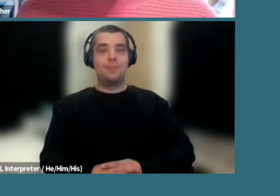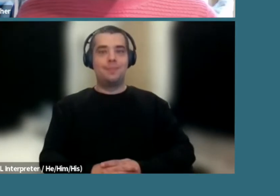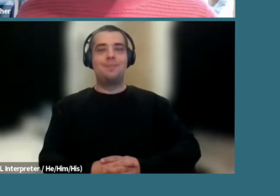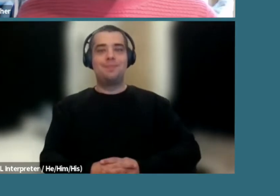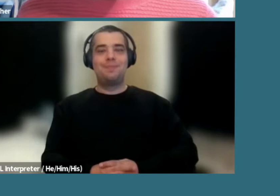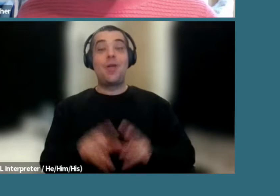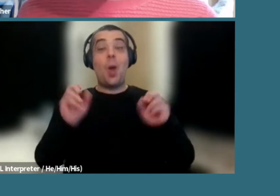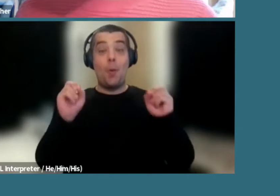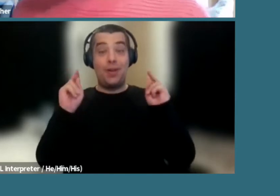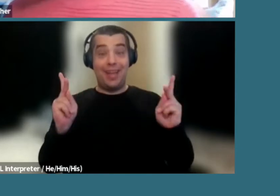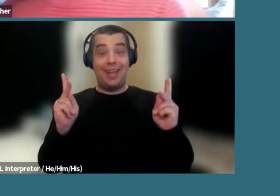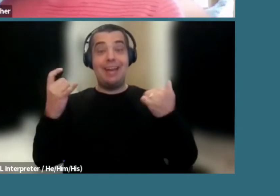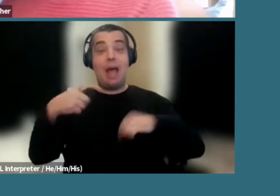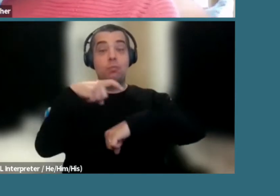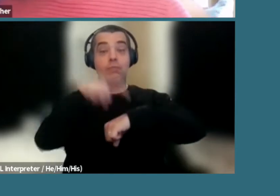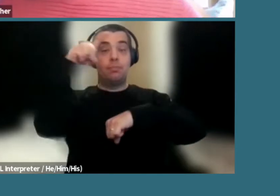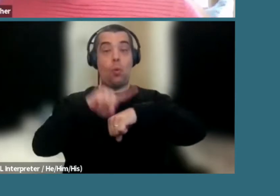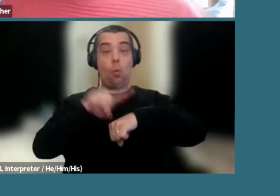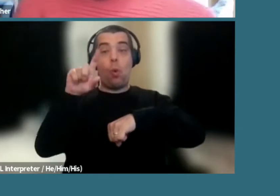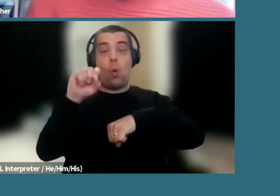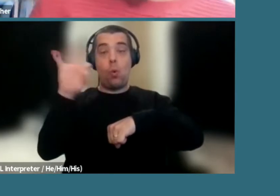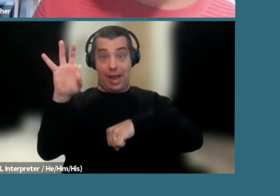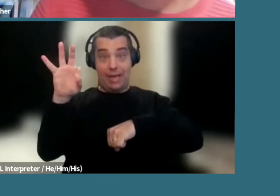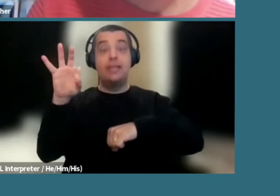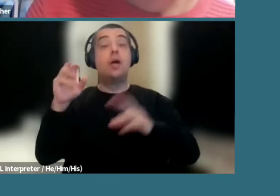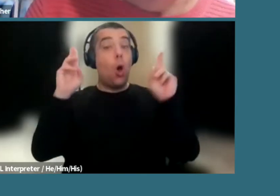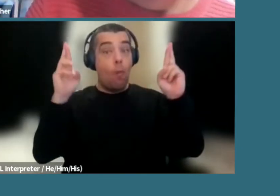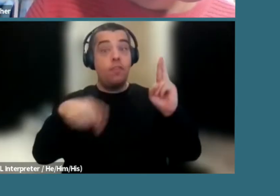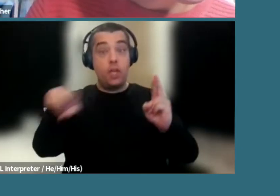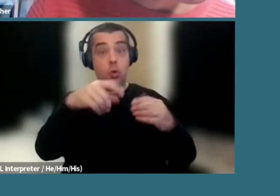Alright, we're at 109 now, so hopefully you have two lists,